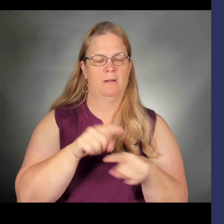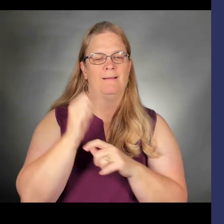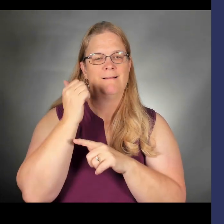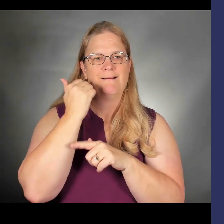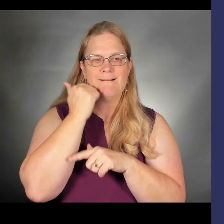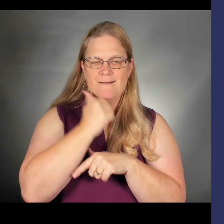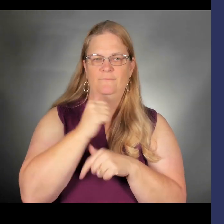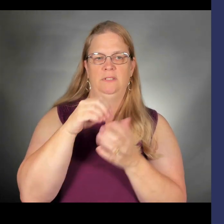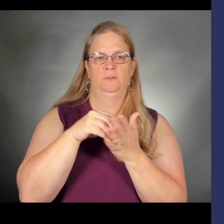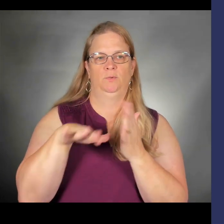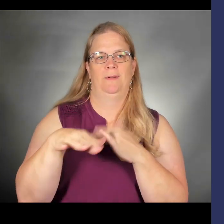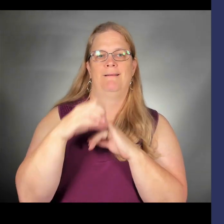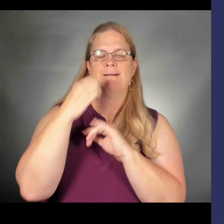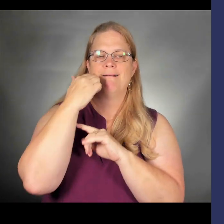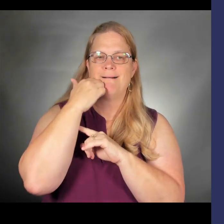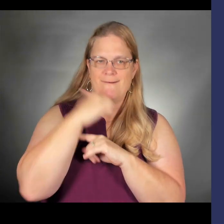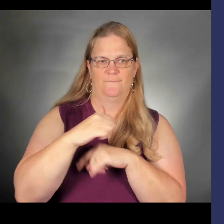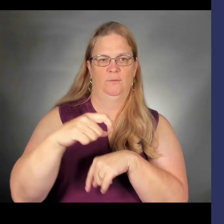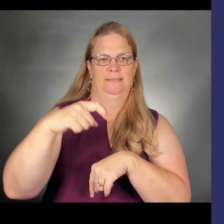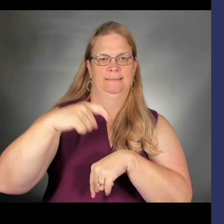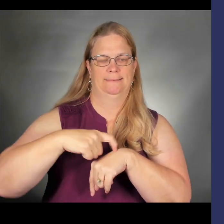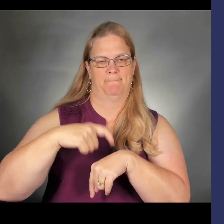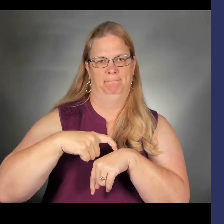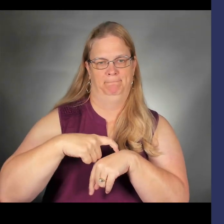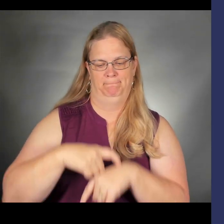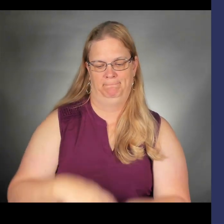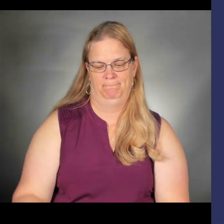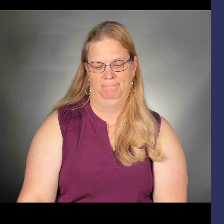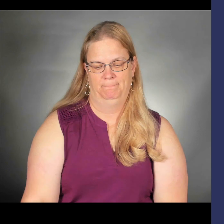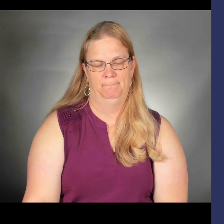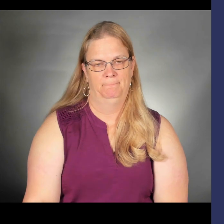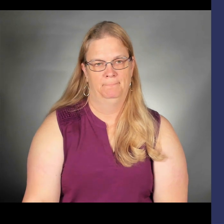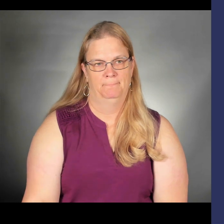It must be reported. Every student every time.